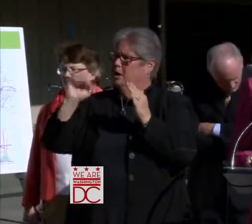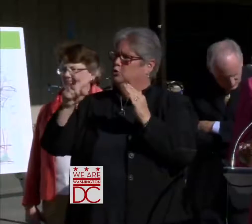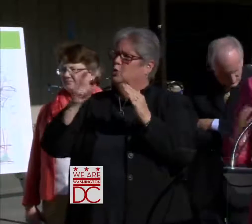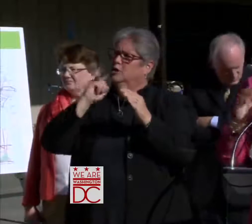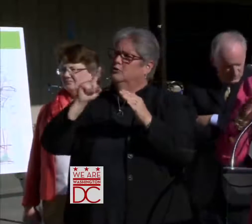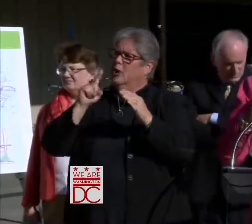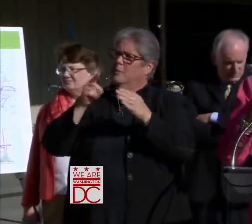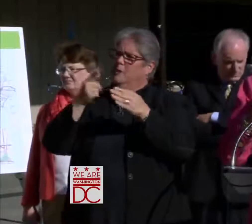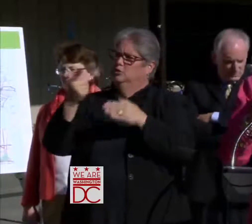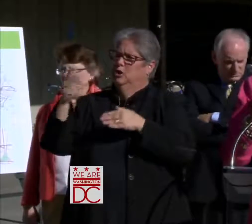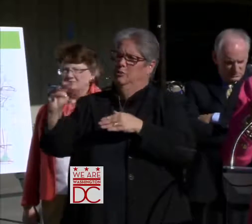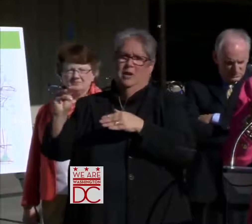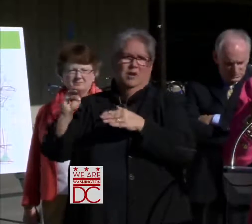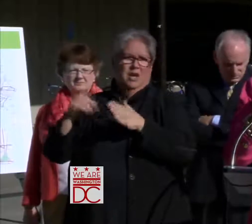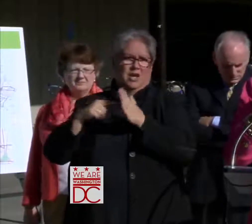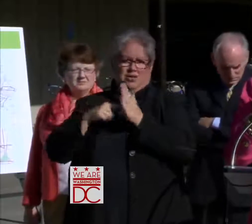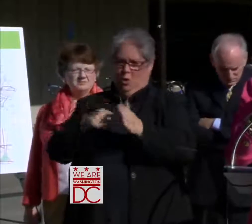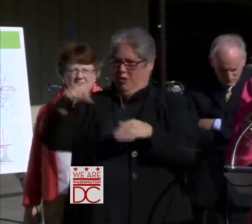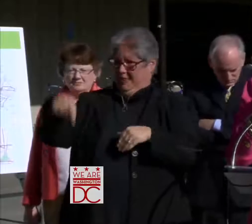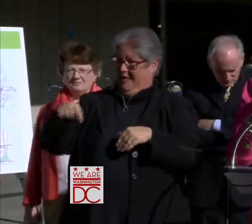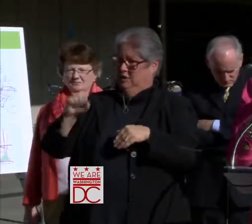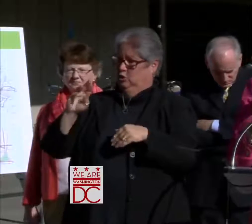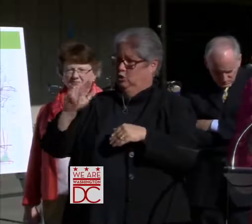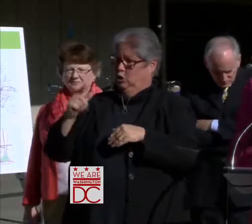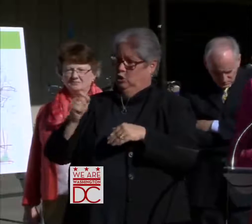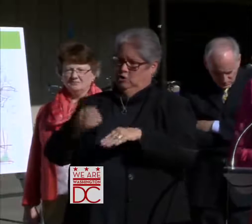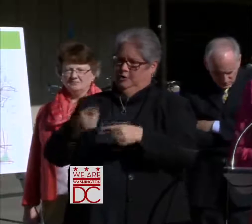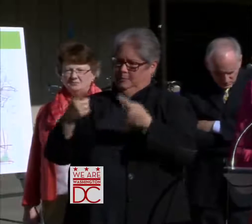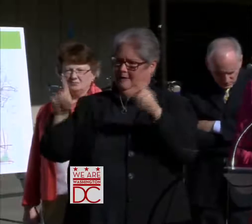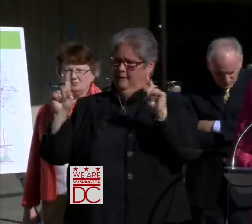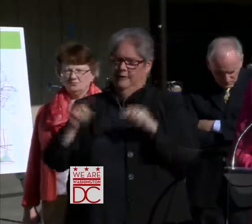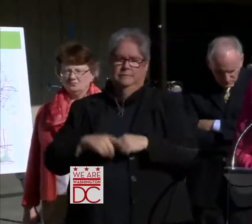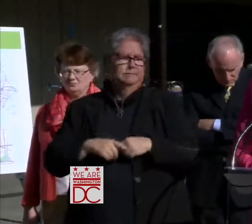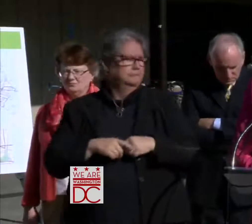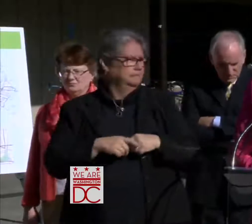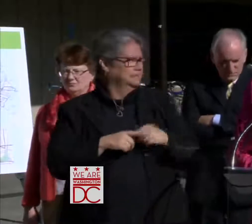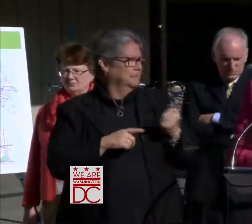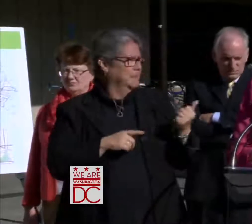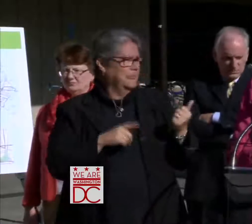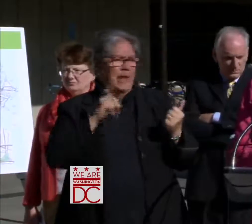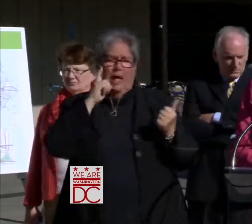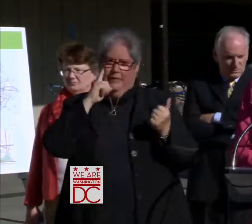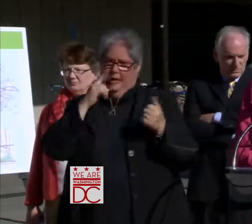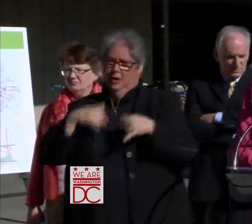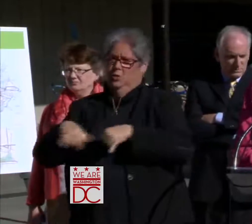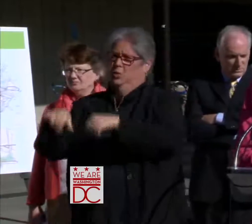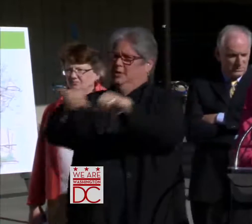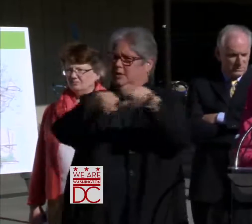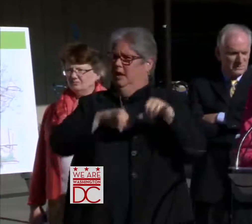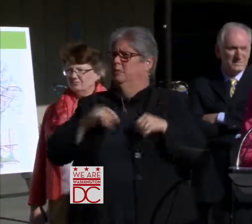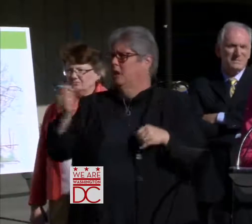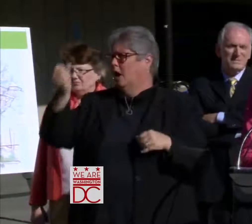SHOW YOU THAT THIS HUGE SURGE IS PROVING EFFECTIVE? I THINK WE'RE ALL ON THE SAME PAGE WITH THAT.